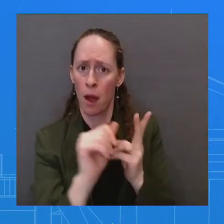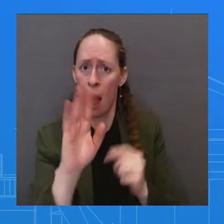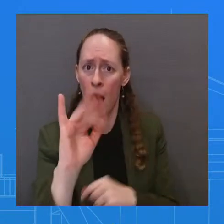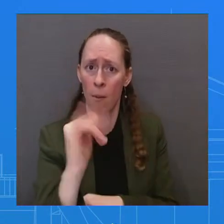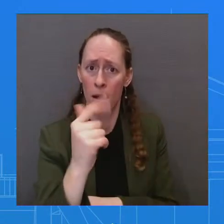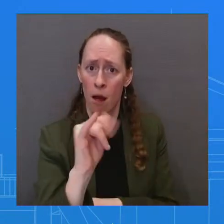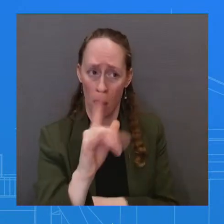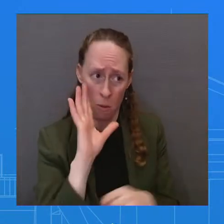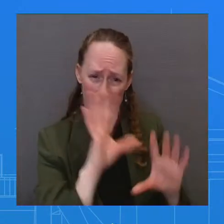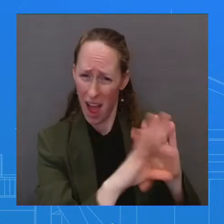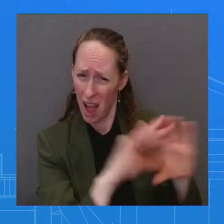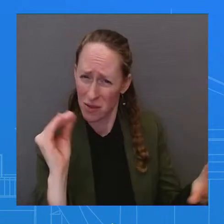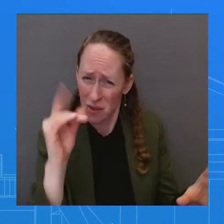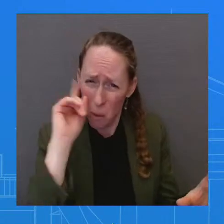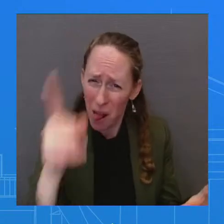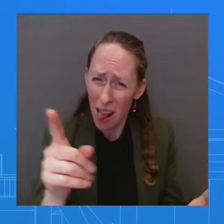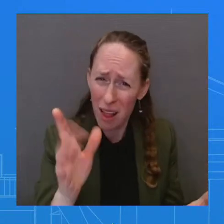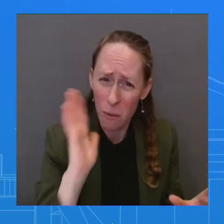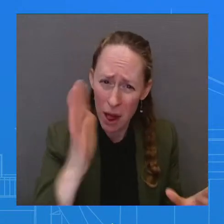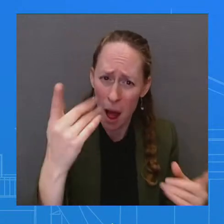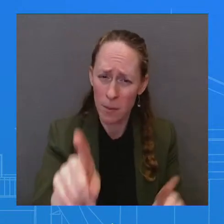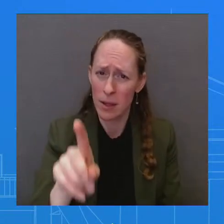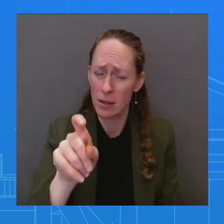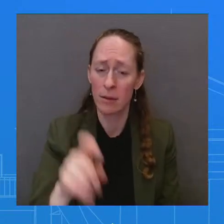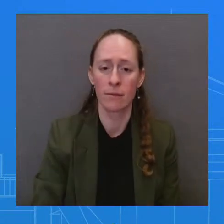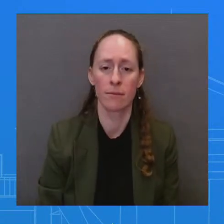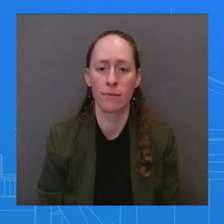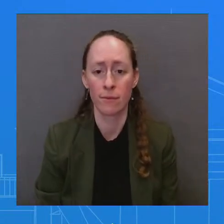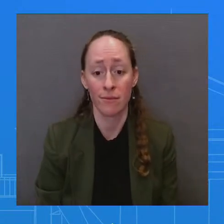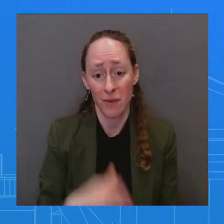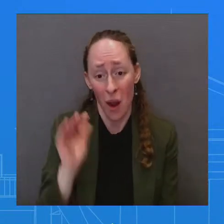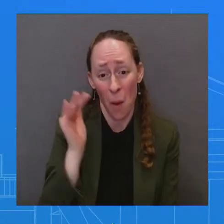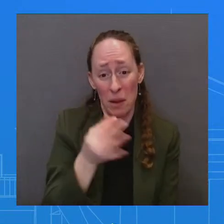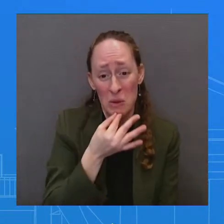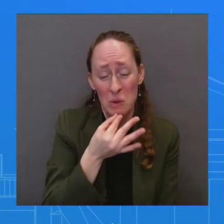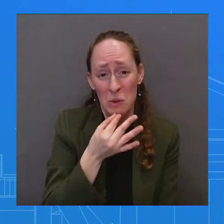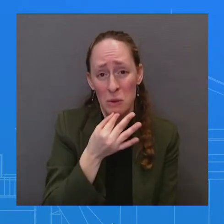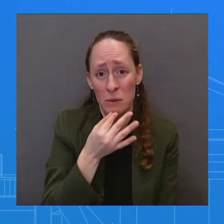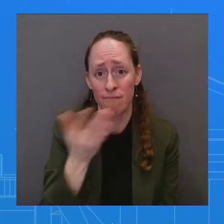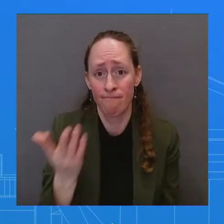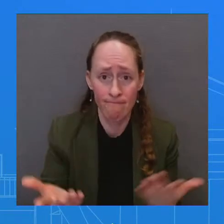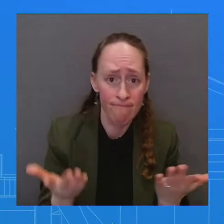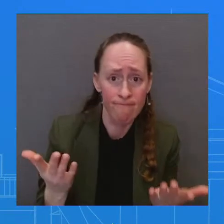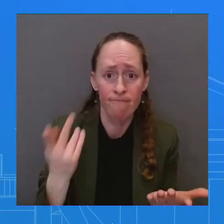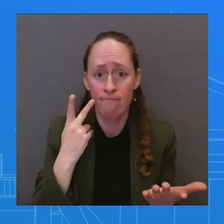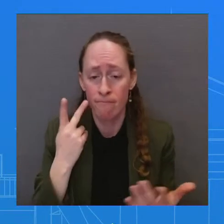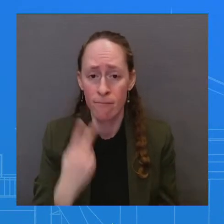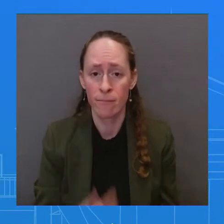and we see who comes -- actually comes across. We want to get -- we want to get them released right away. The Press: When do you expect to see the list, and are there any holdups